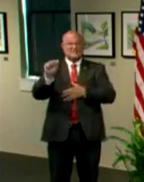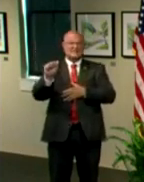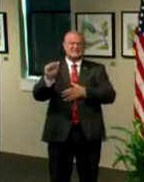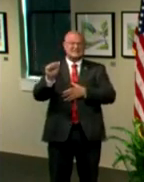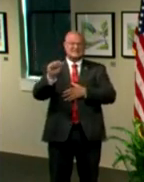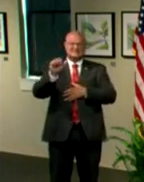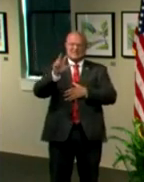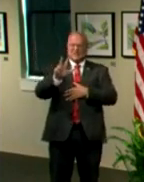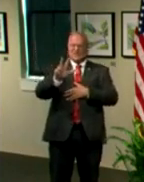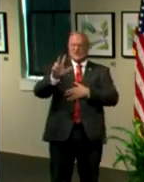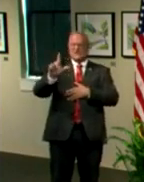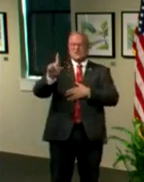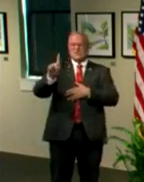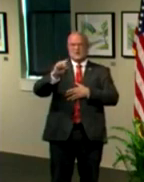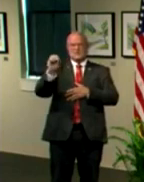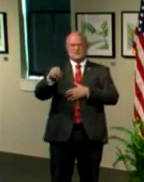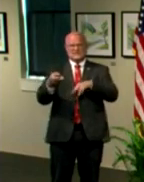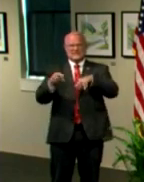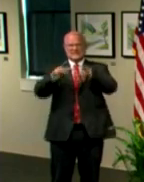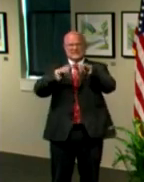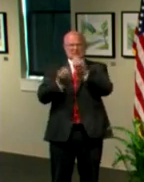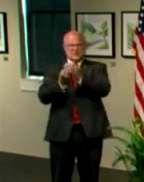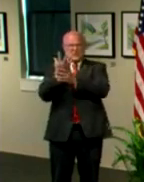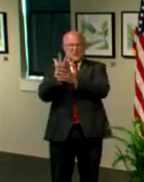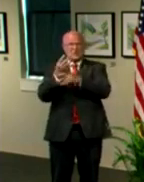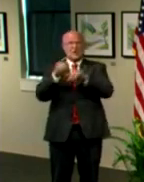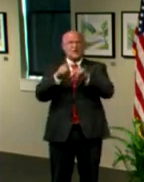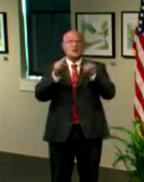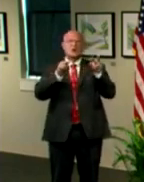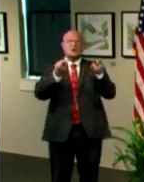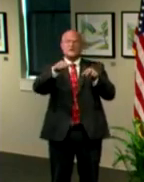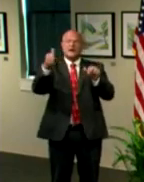THE NORTHWEST REGION OF THE